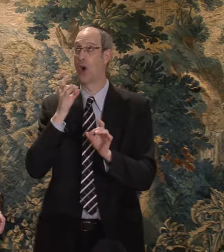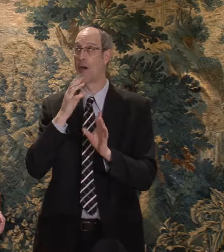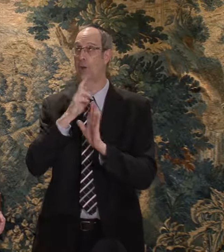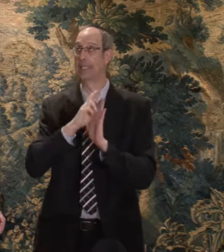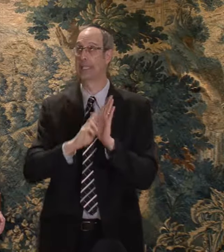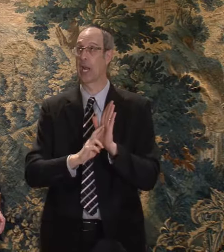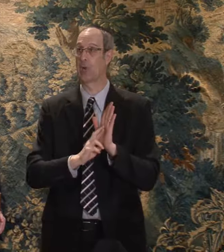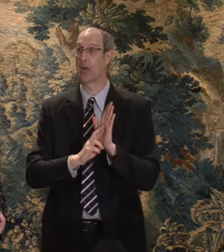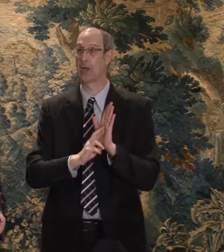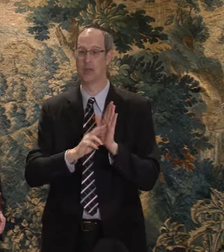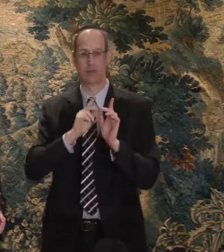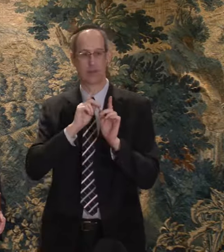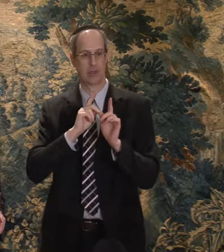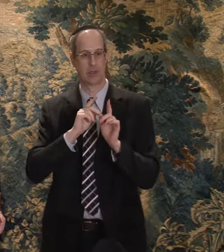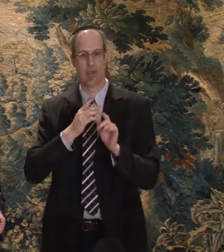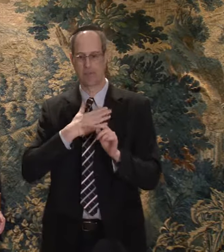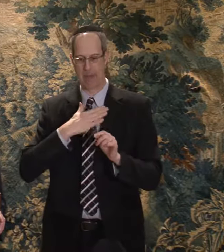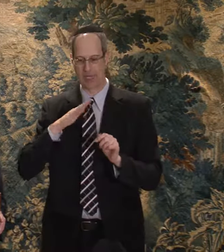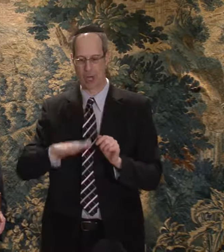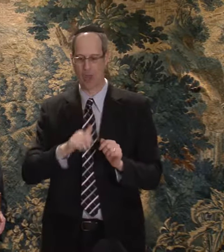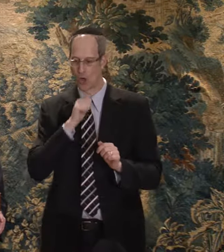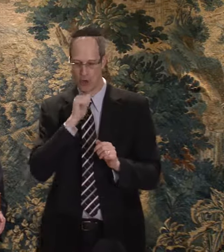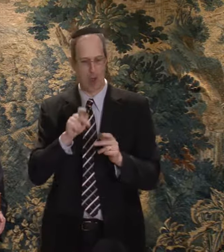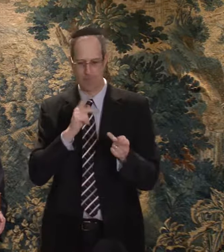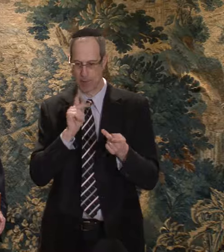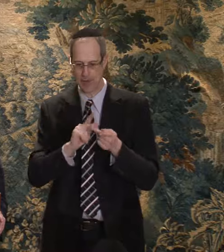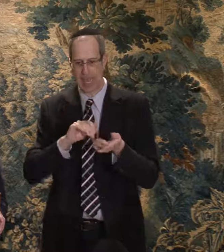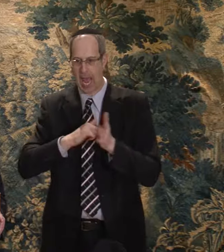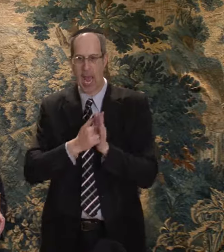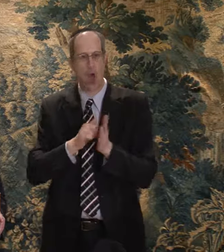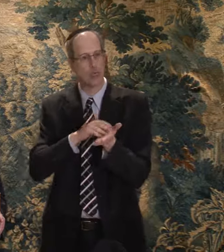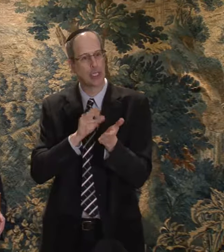my child is imperfect how will he ever learn Torah how will he ever be like a